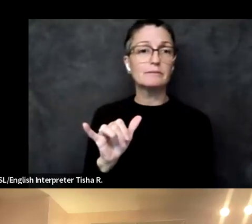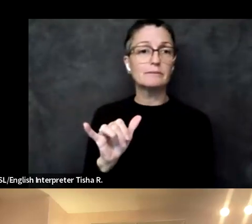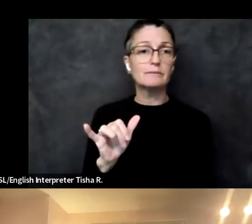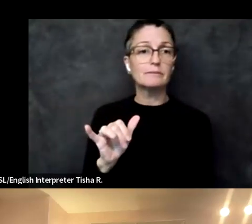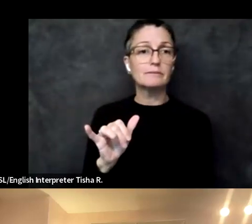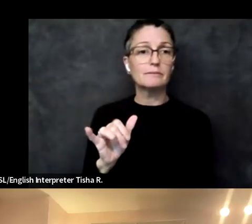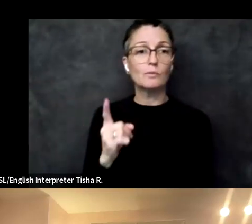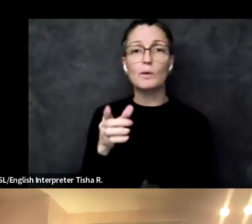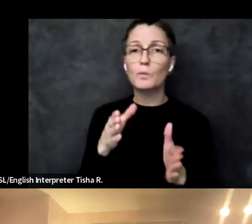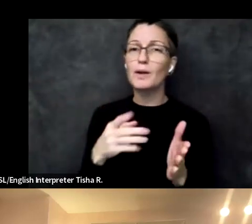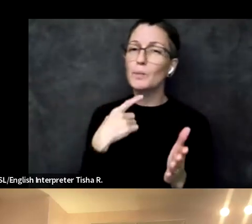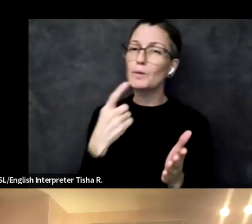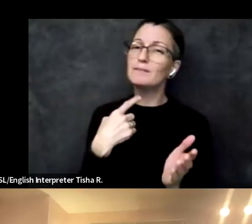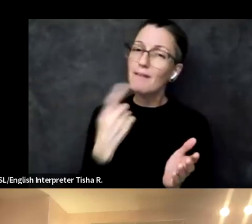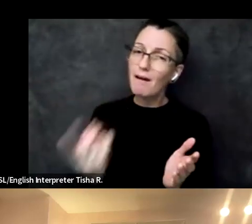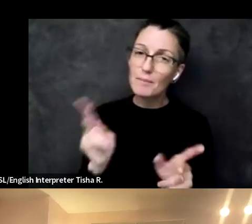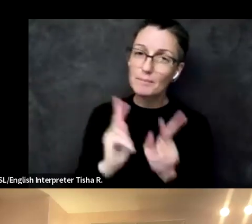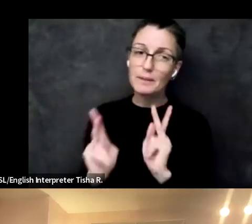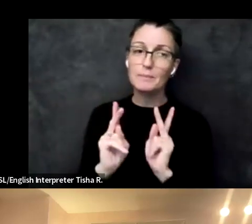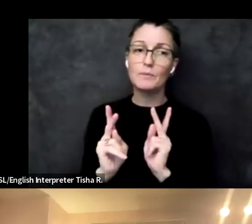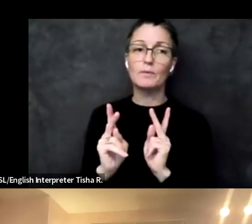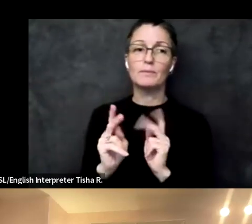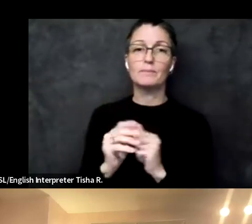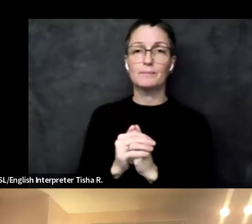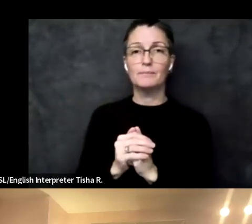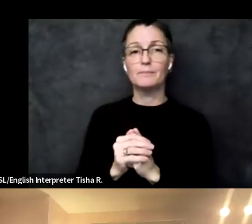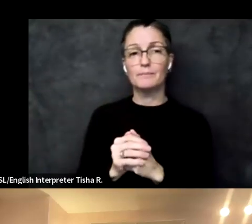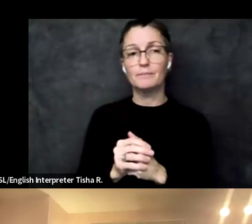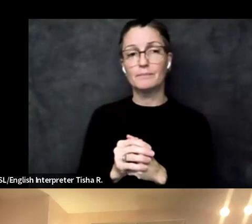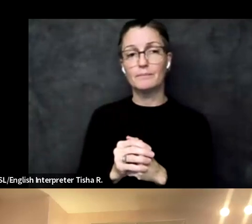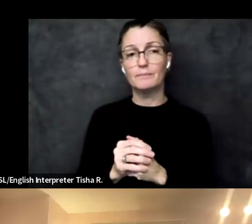tell people that I like it because it helps people